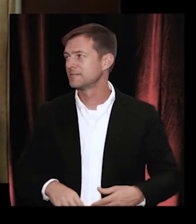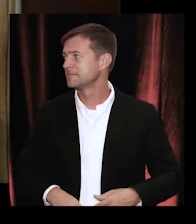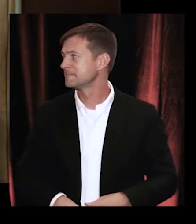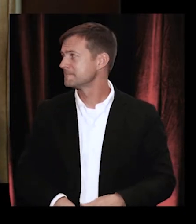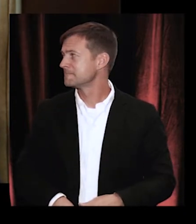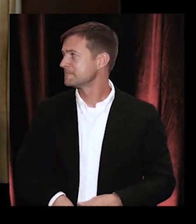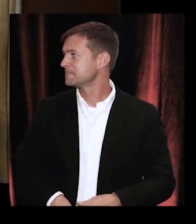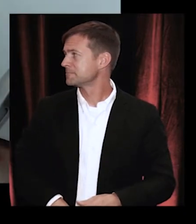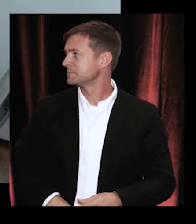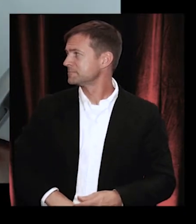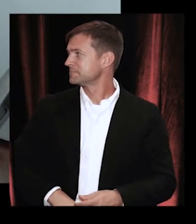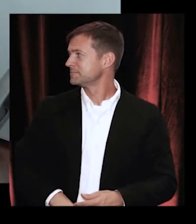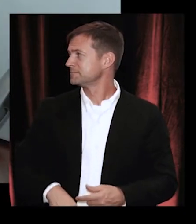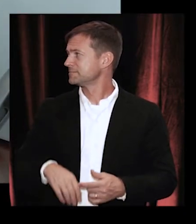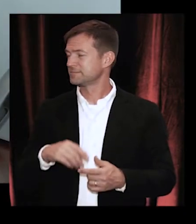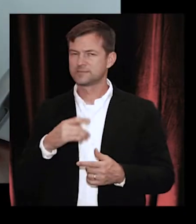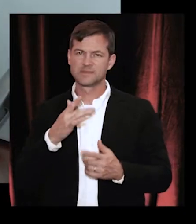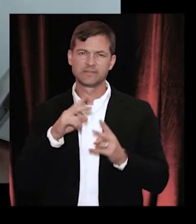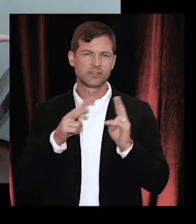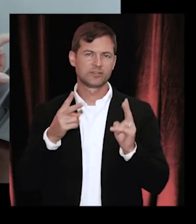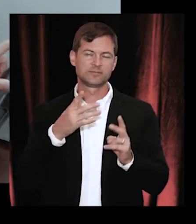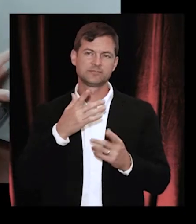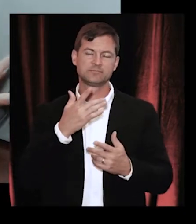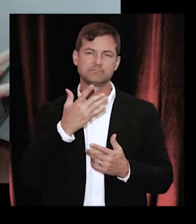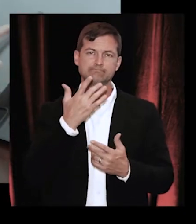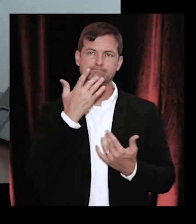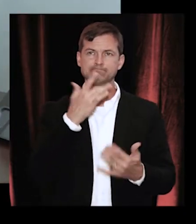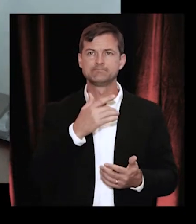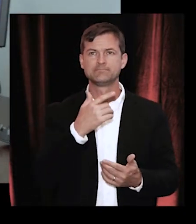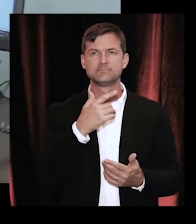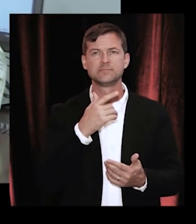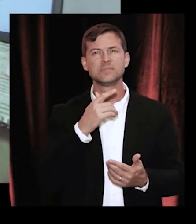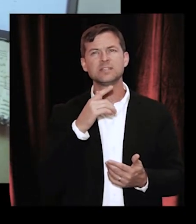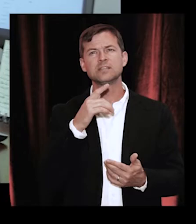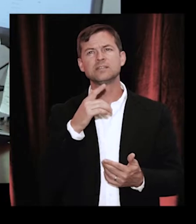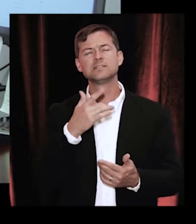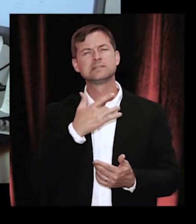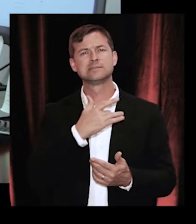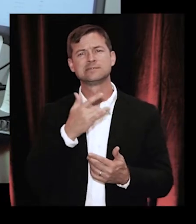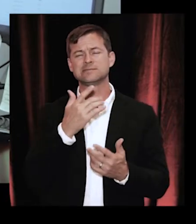but at the same time grateful and humbled. I know people think it's unusual